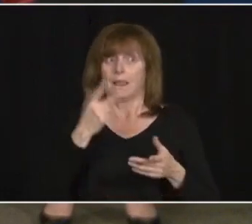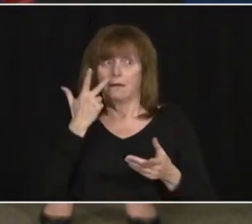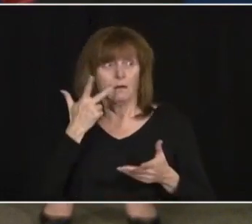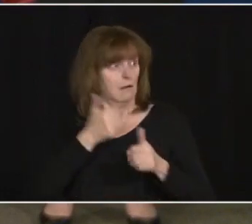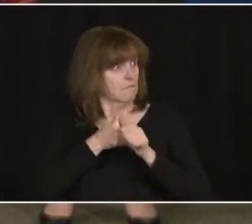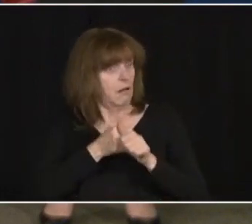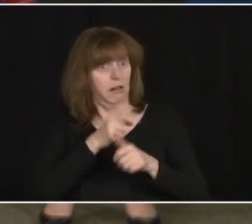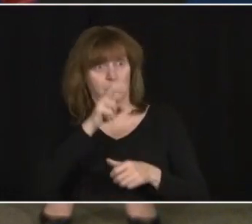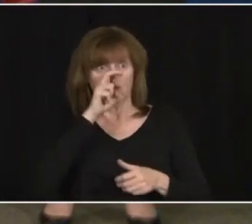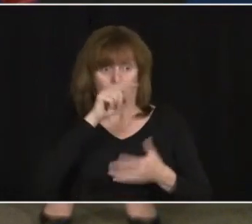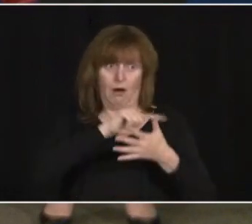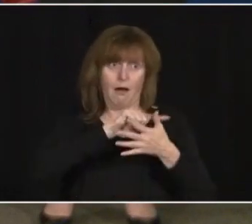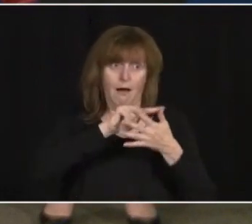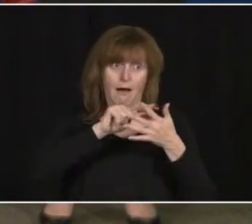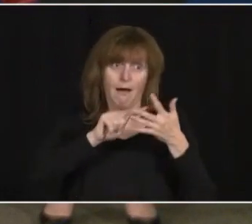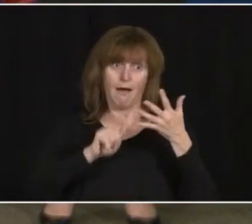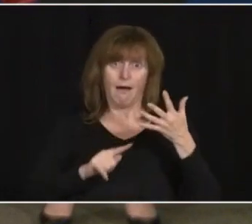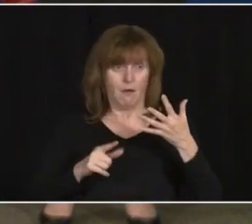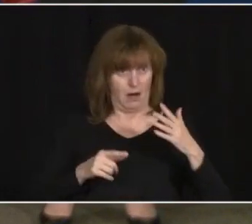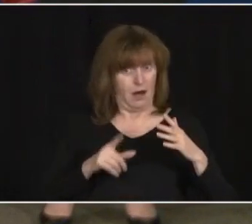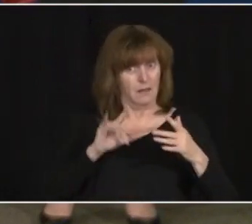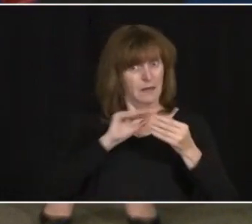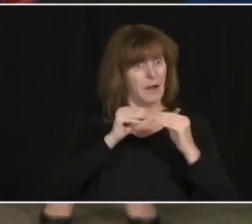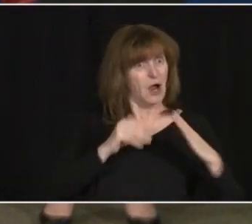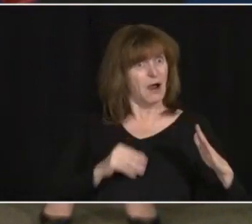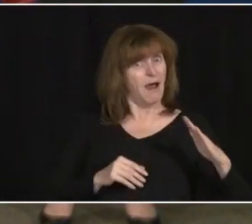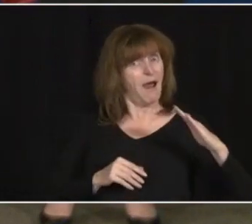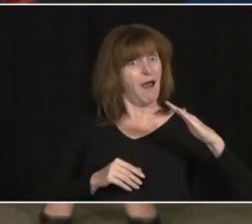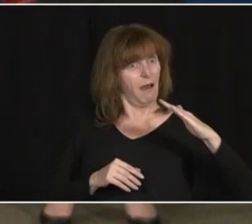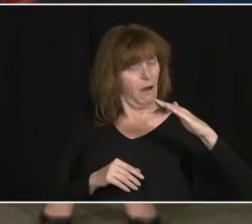In the public domain. We will have more to say about it over the next few days.